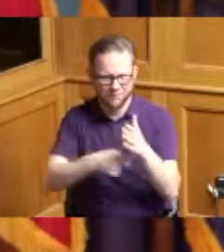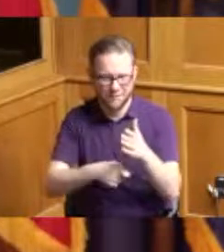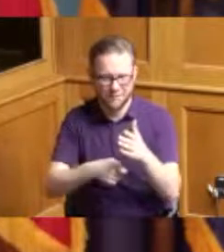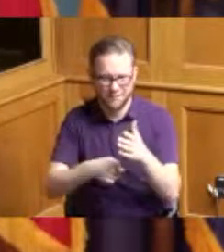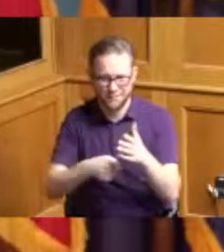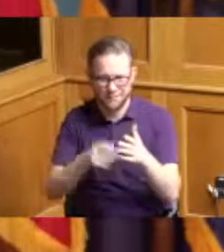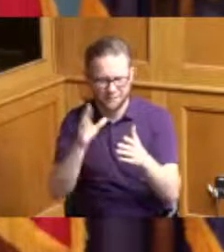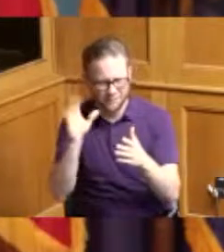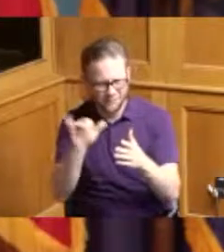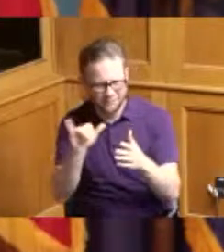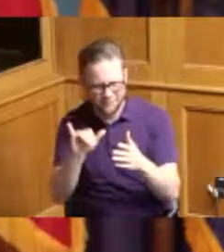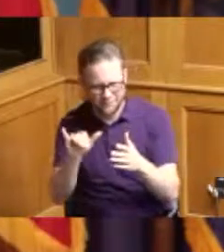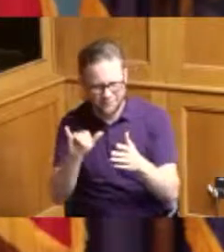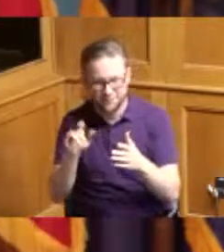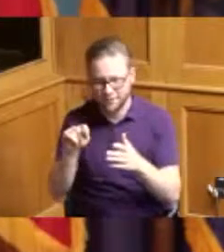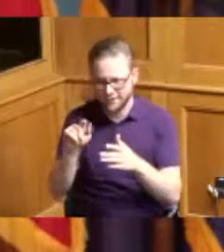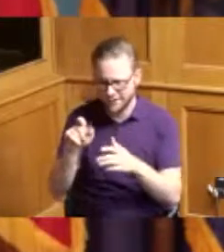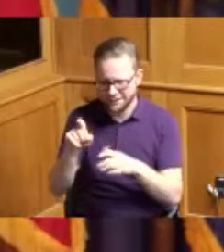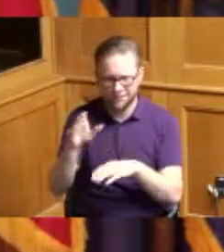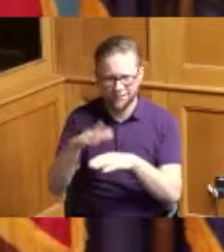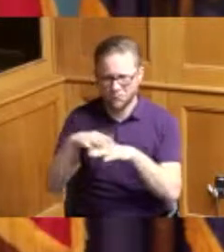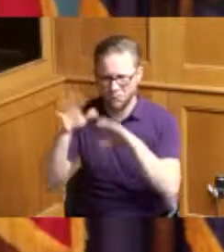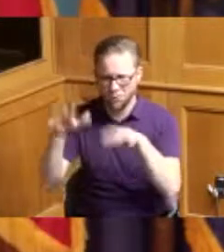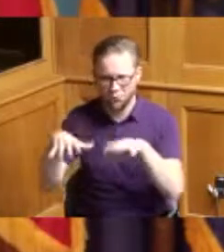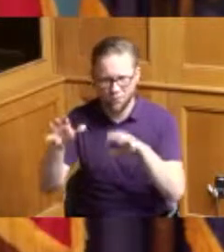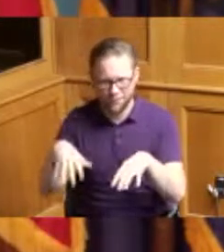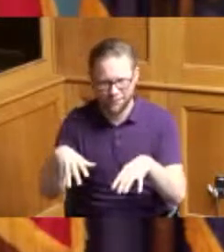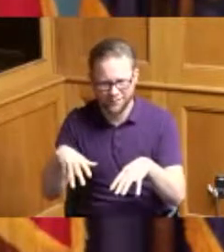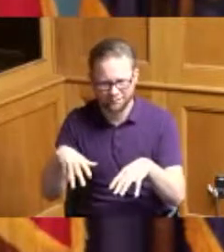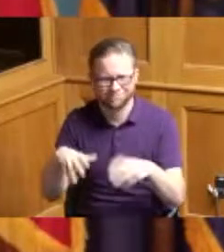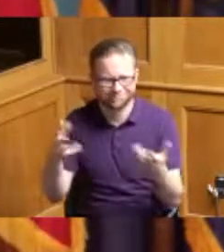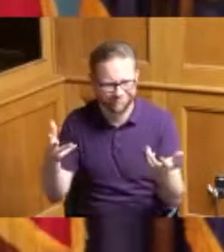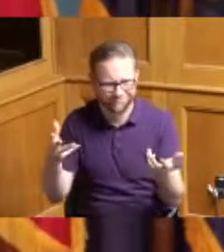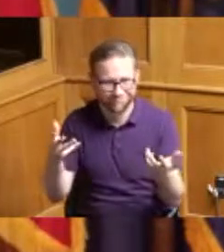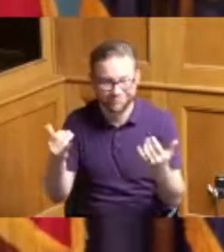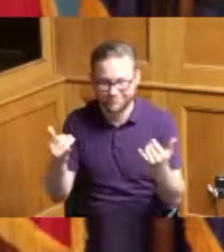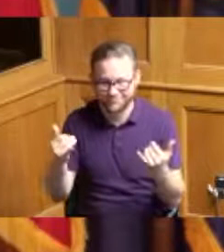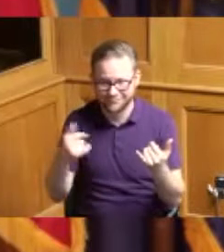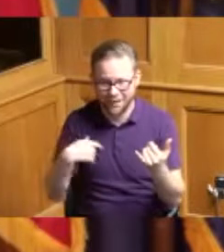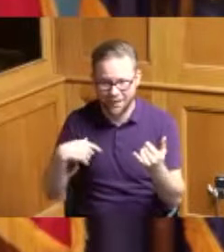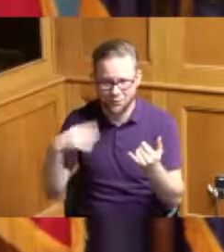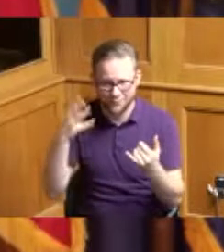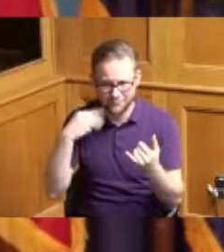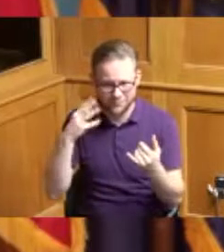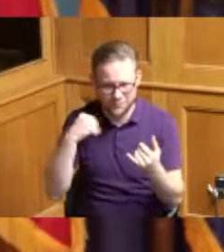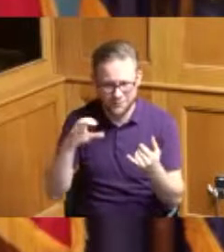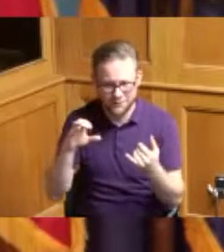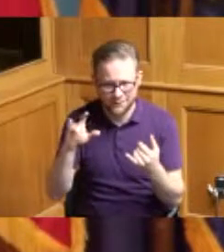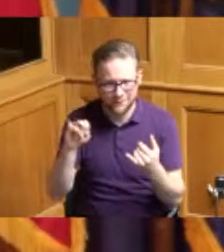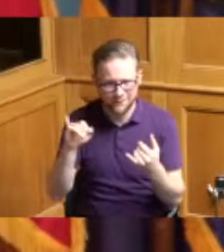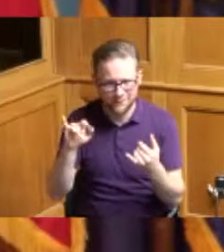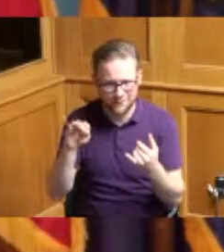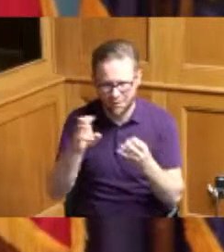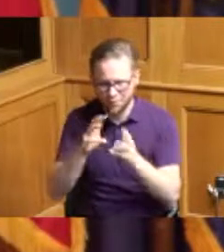is the taxing on rain and we've got we're experiencing climate change so we are getting more